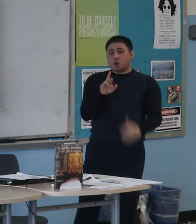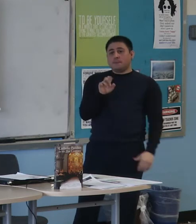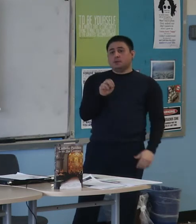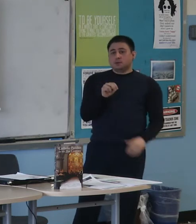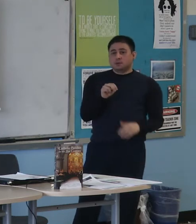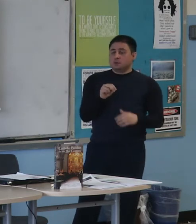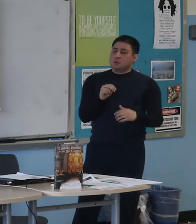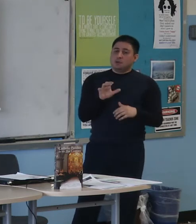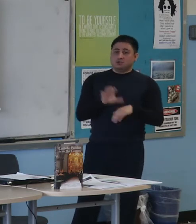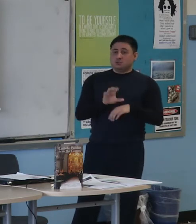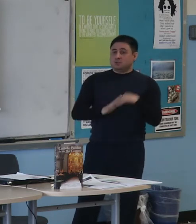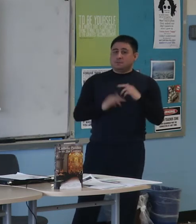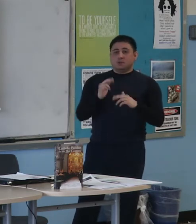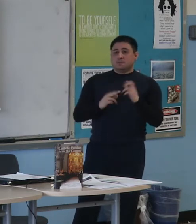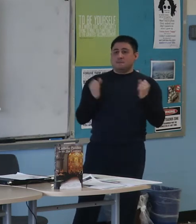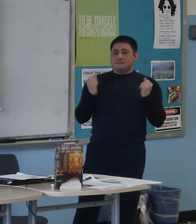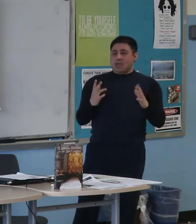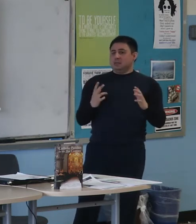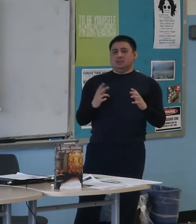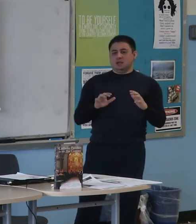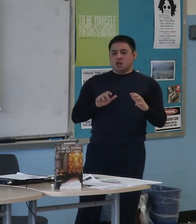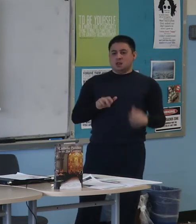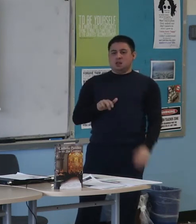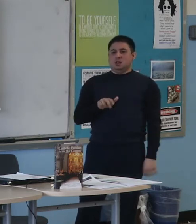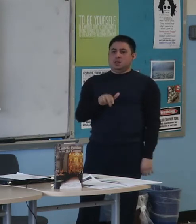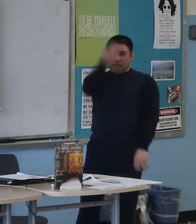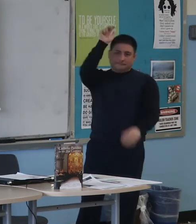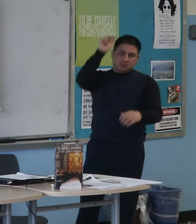church was built with a multitude of steps, you know, 100 years ago that you're